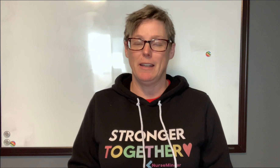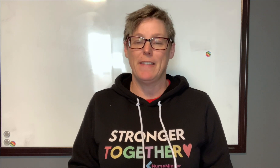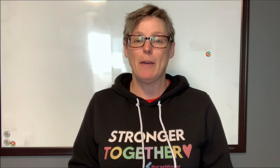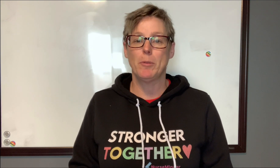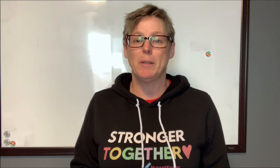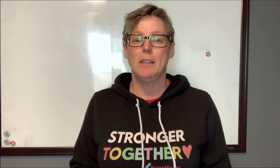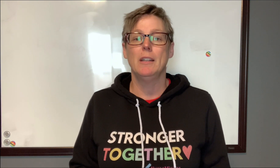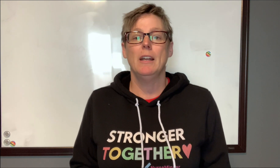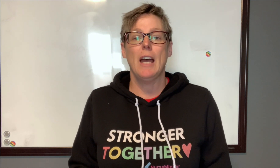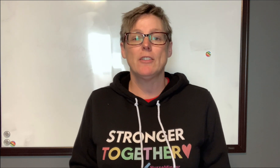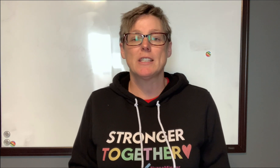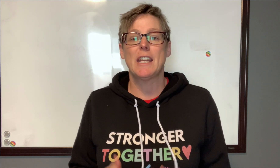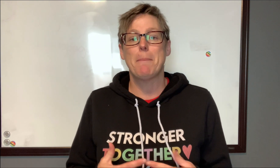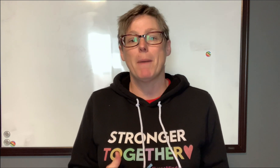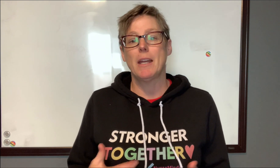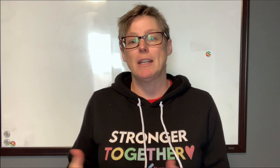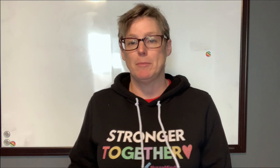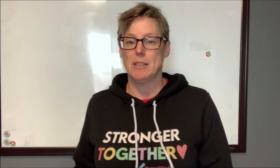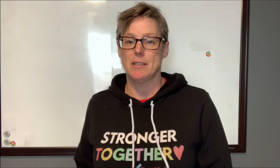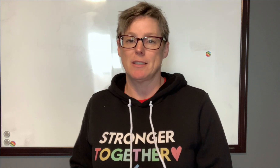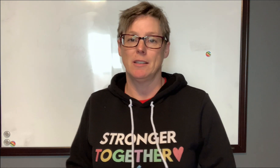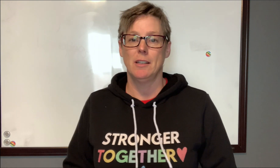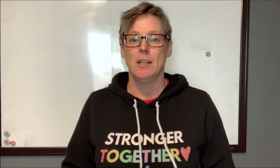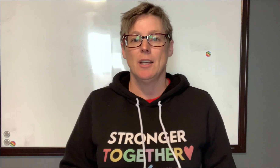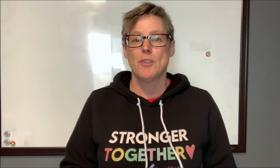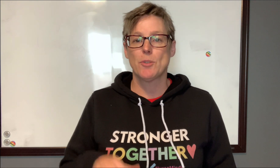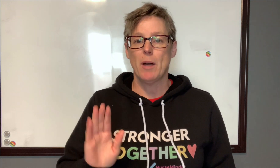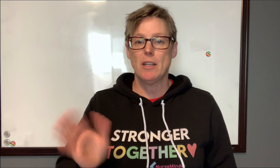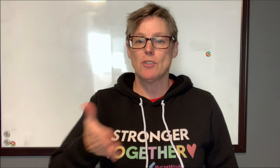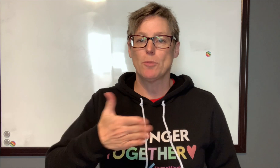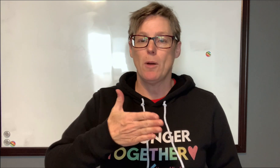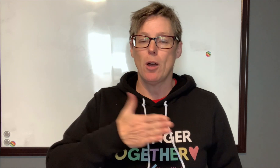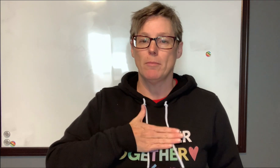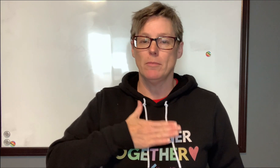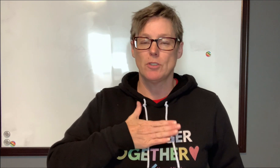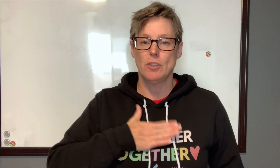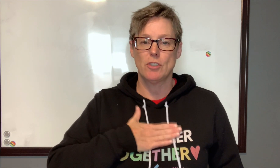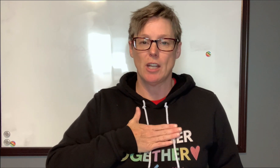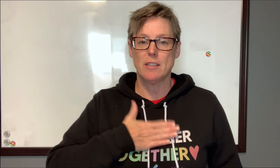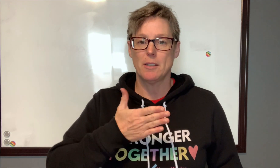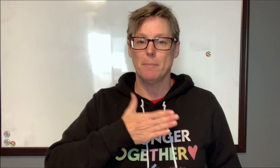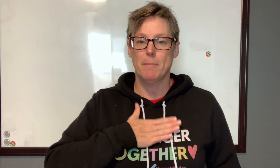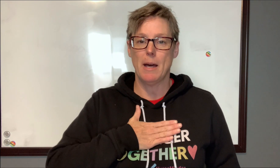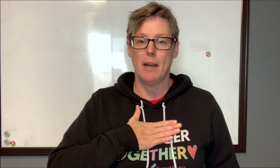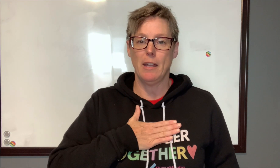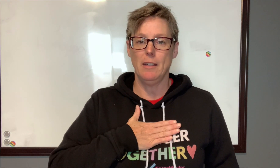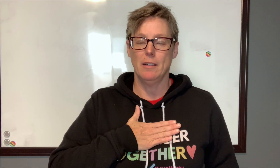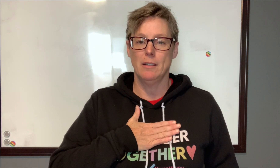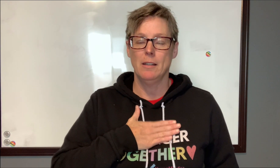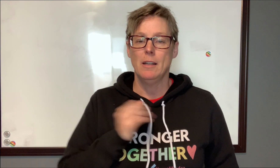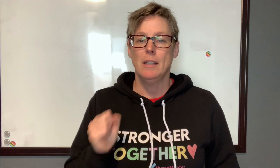and that would be how to say my name is